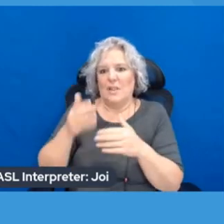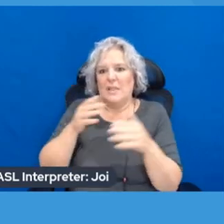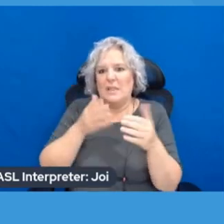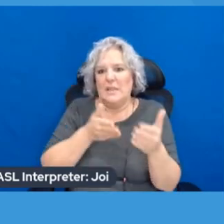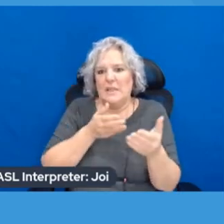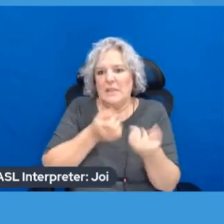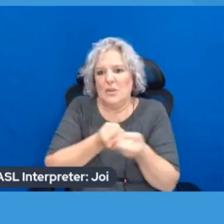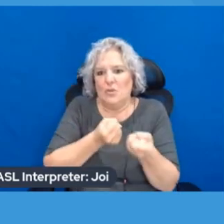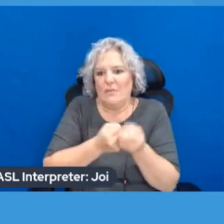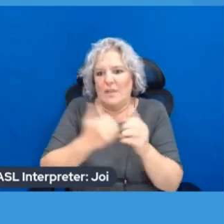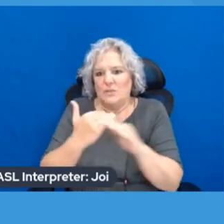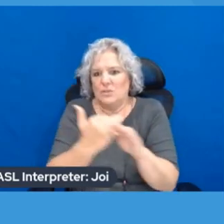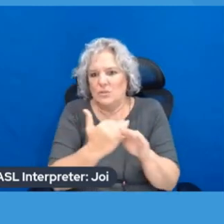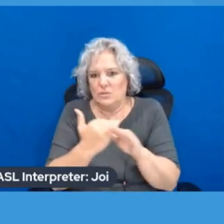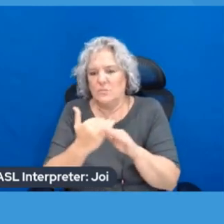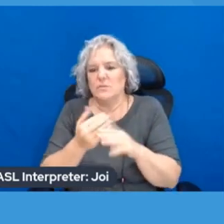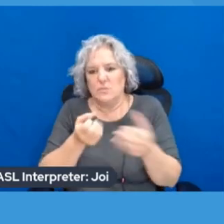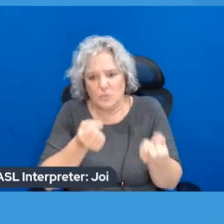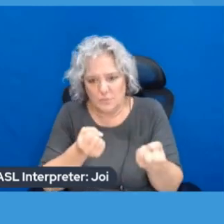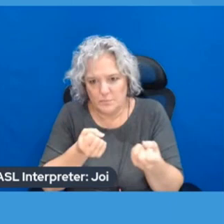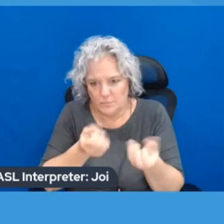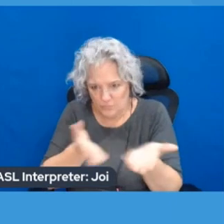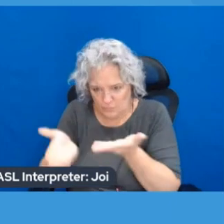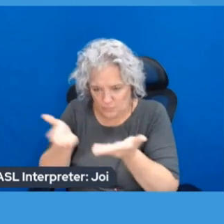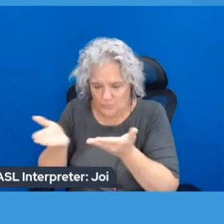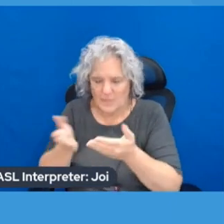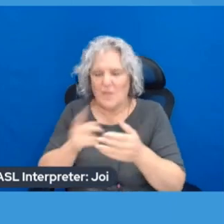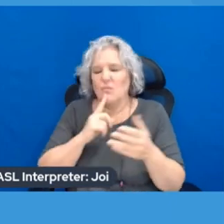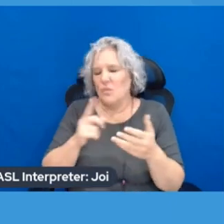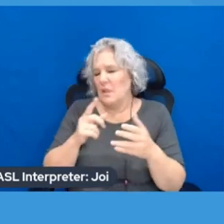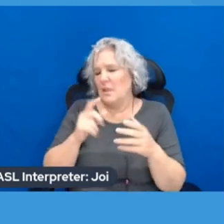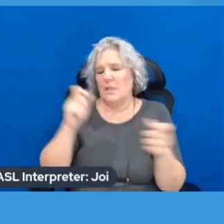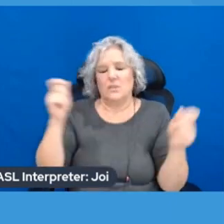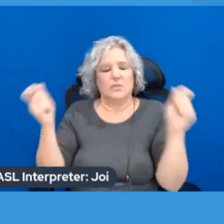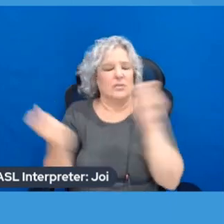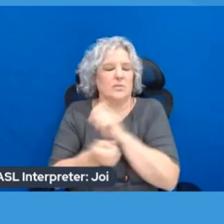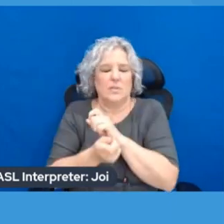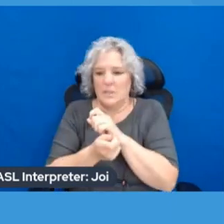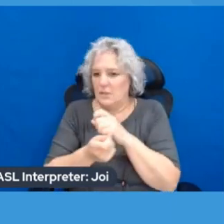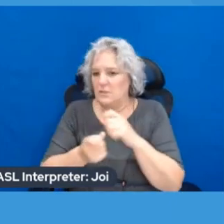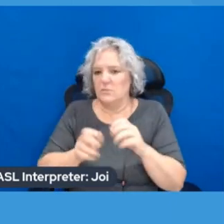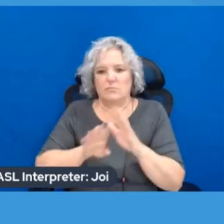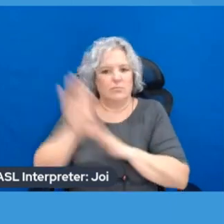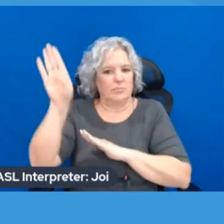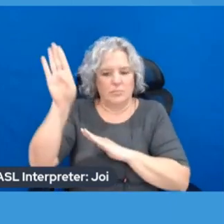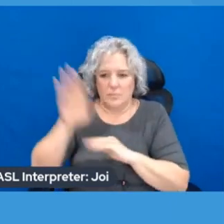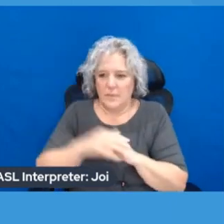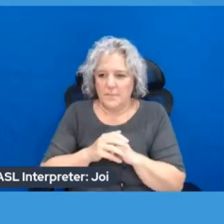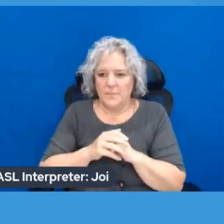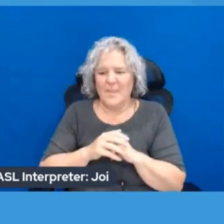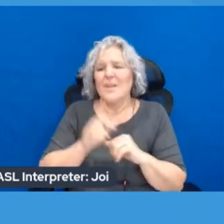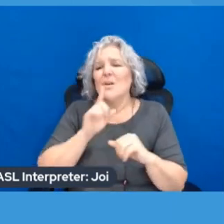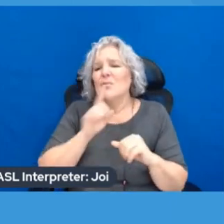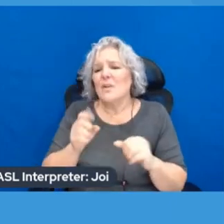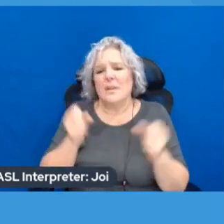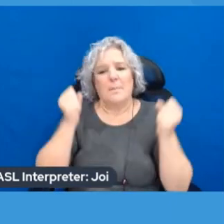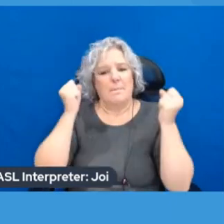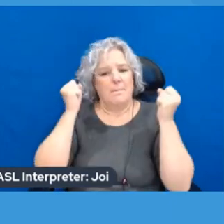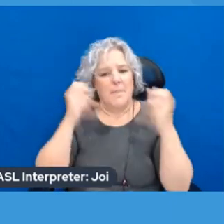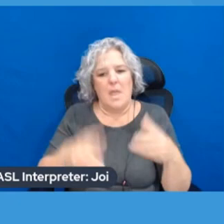And they made a difference. I'm not going to enumerate the long list of projects and accomplishments